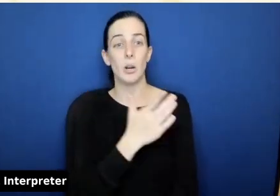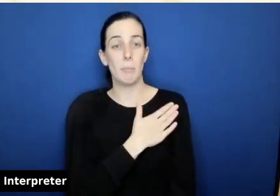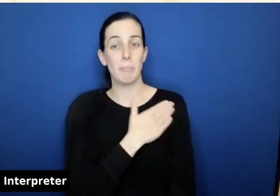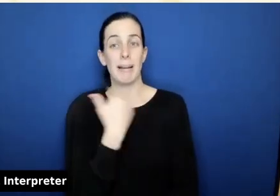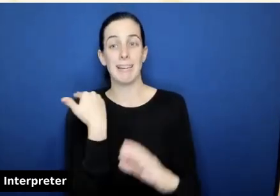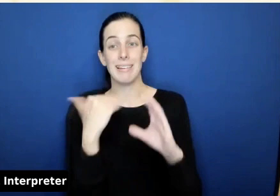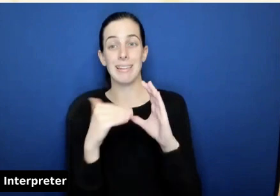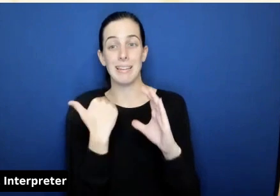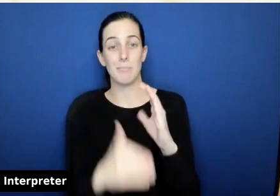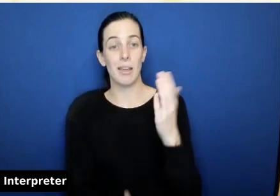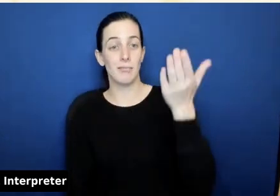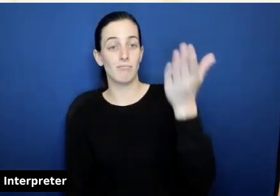or social media connections.